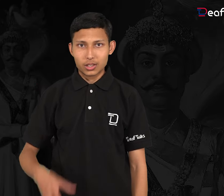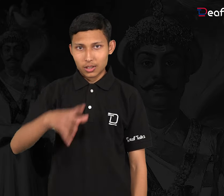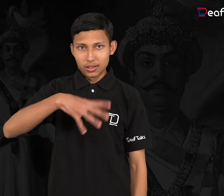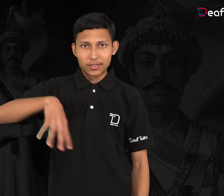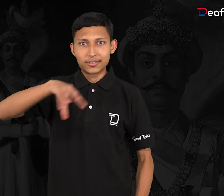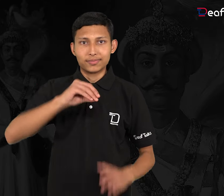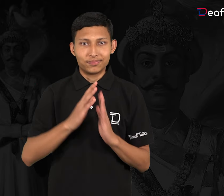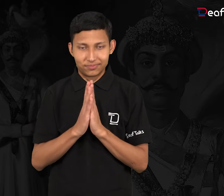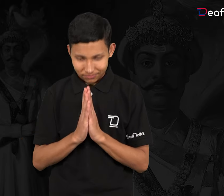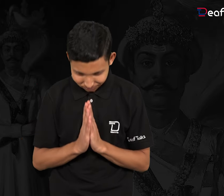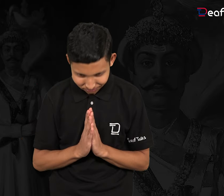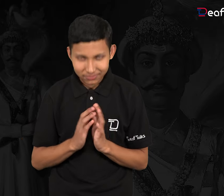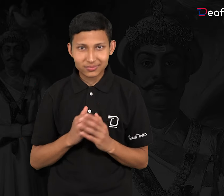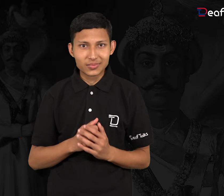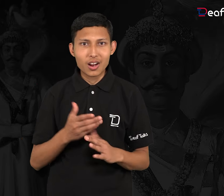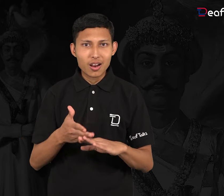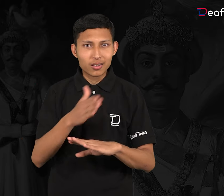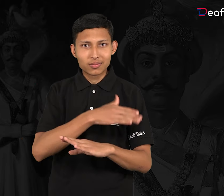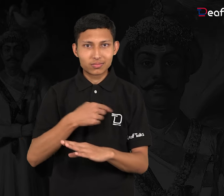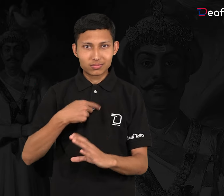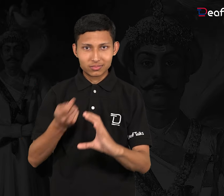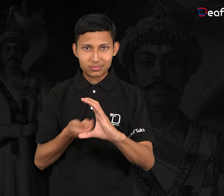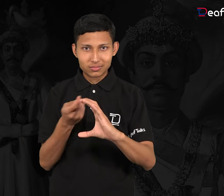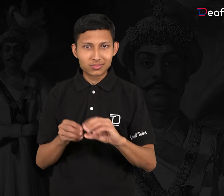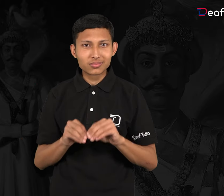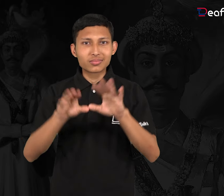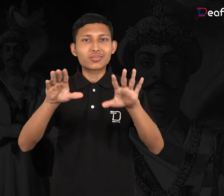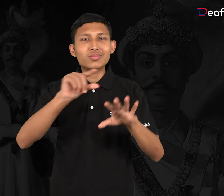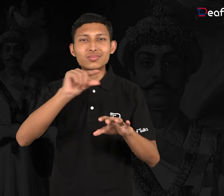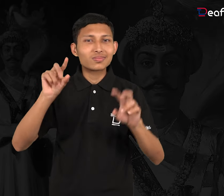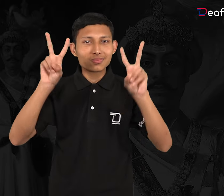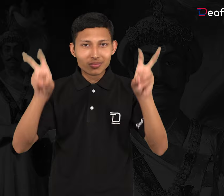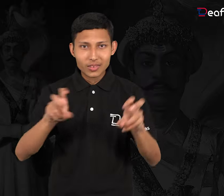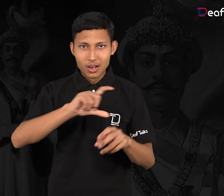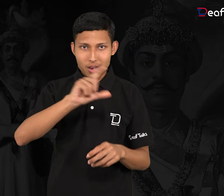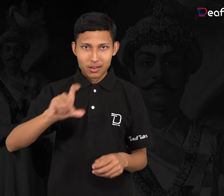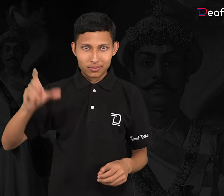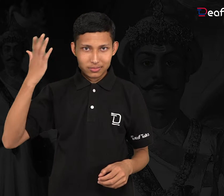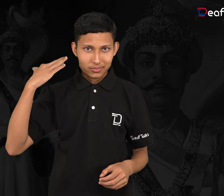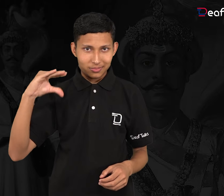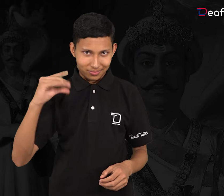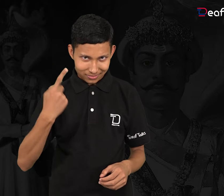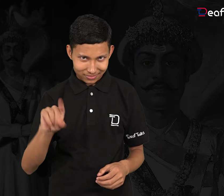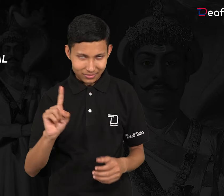Hello everyone! In the last video we have seen the History of Nepal,